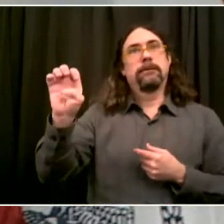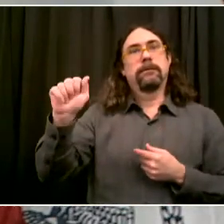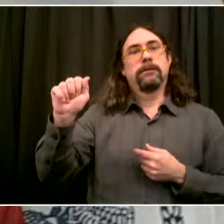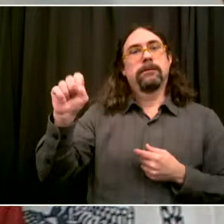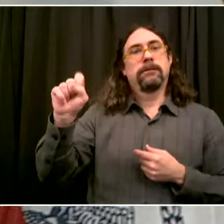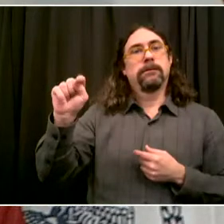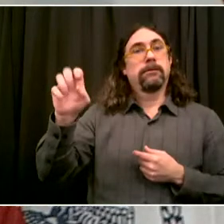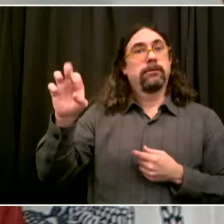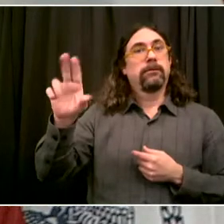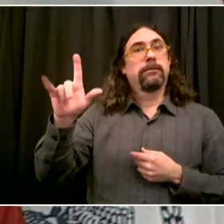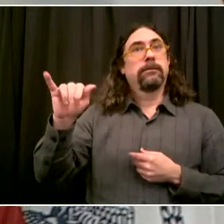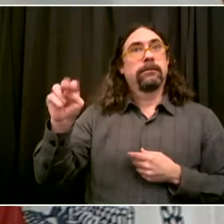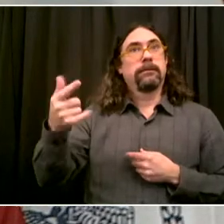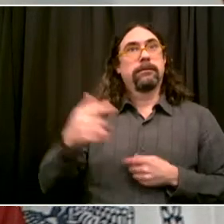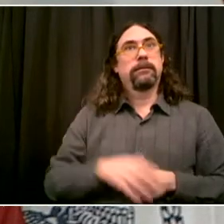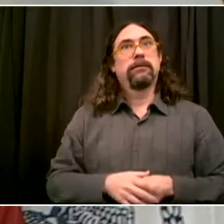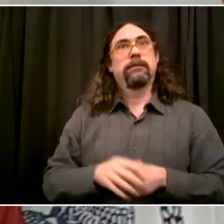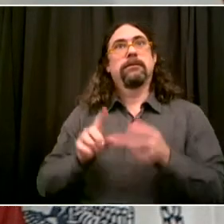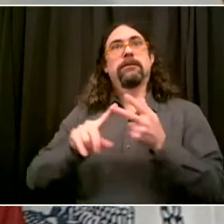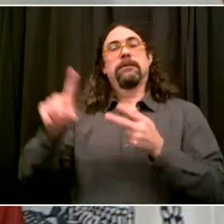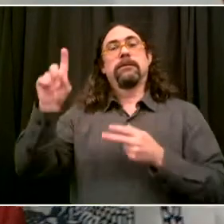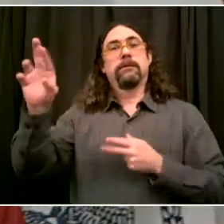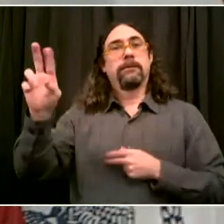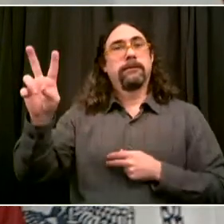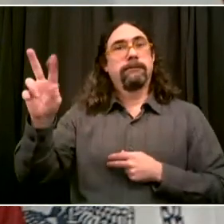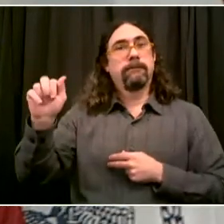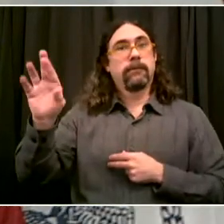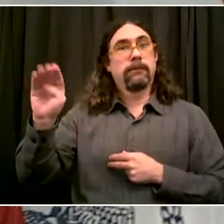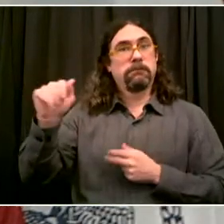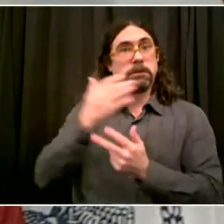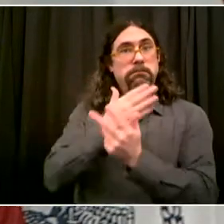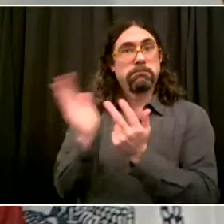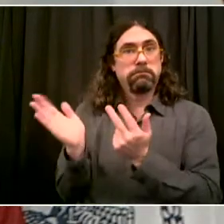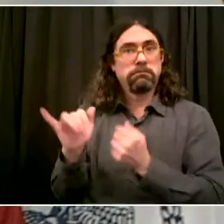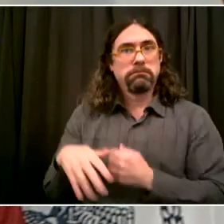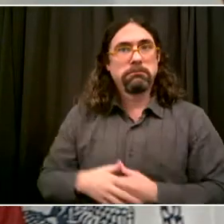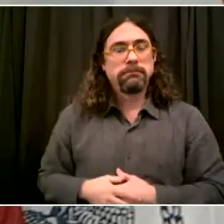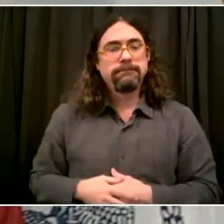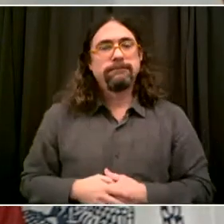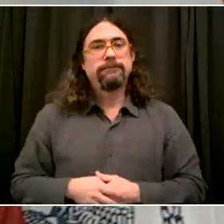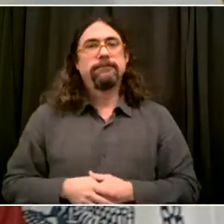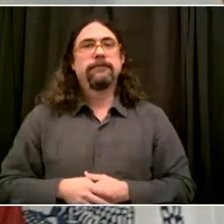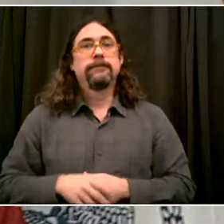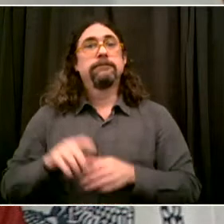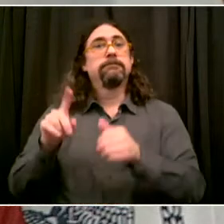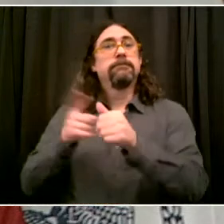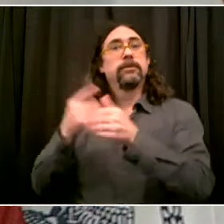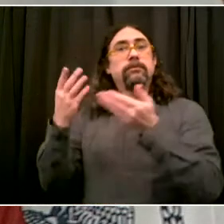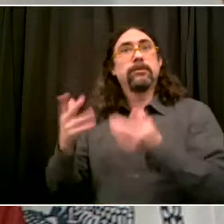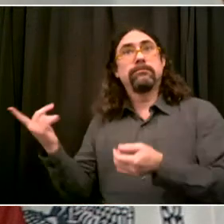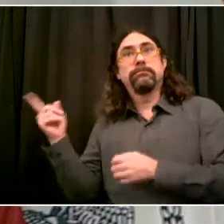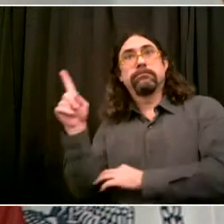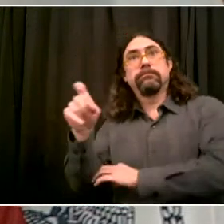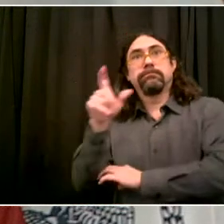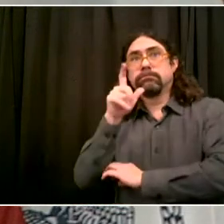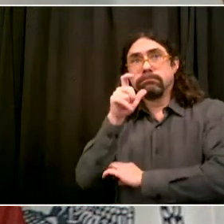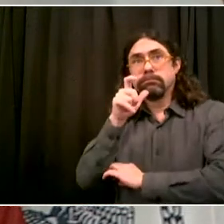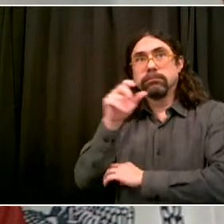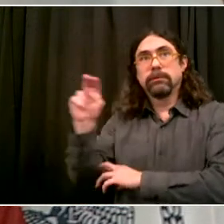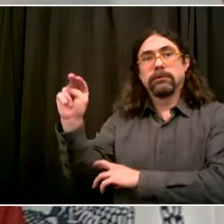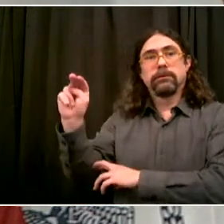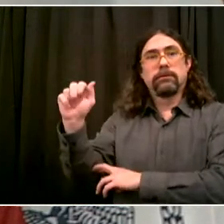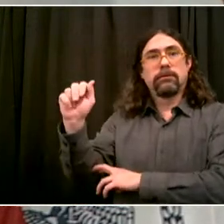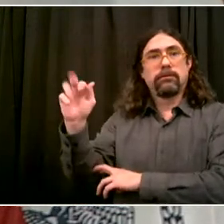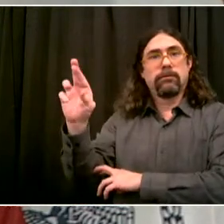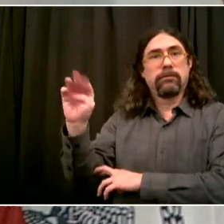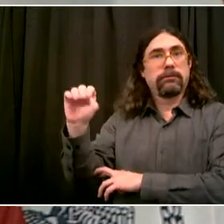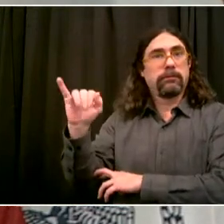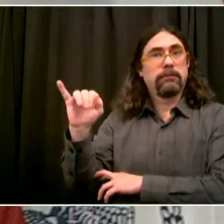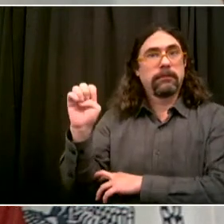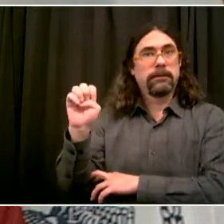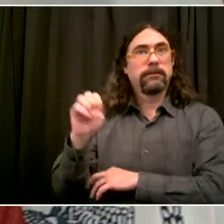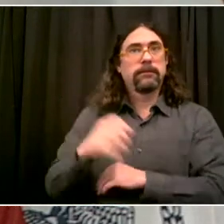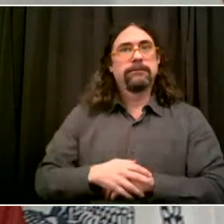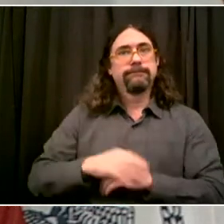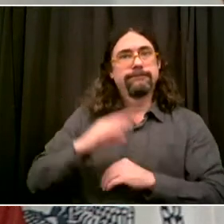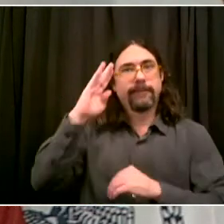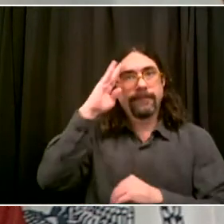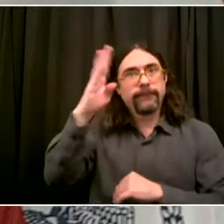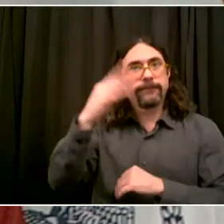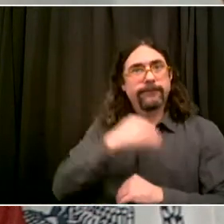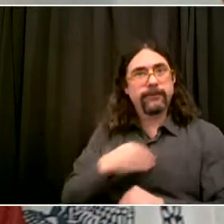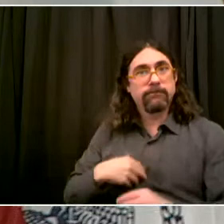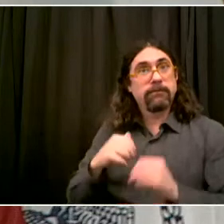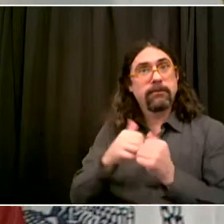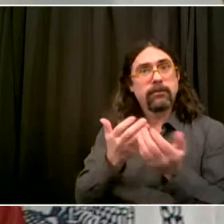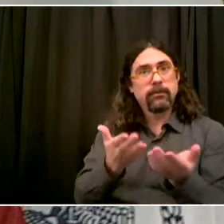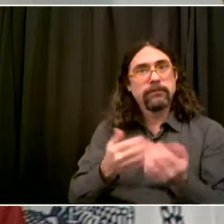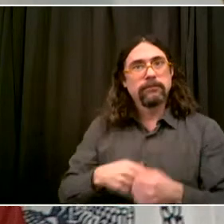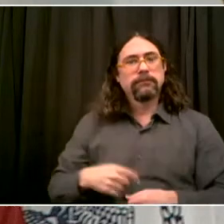TED LONG. FIRST QUESTION N TODA